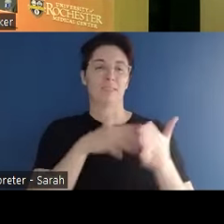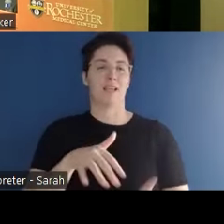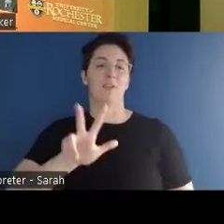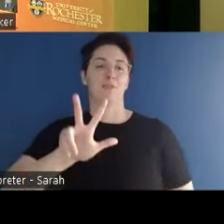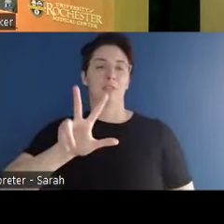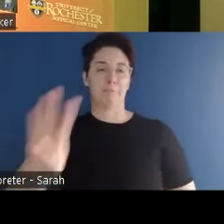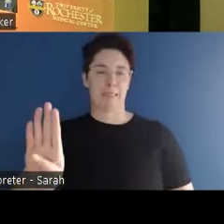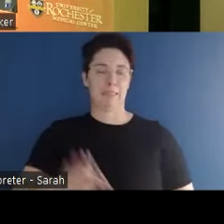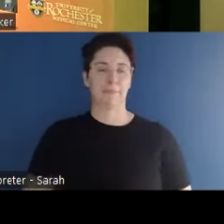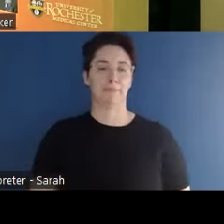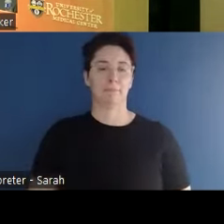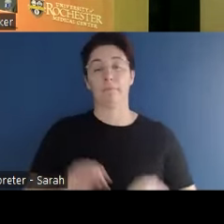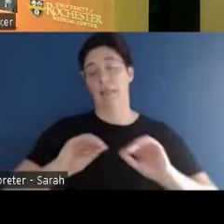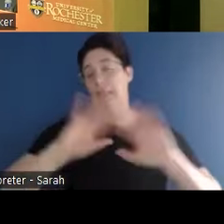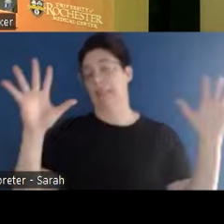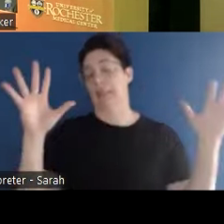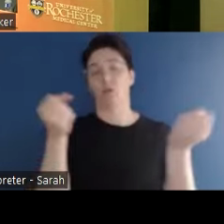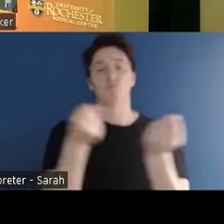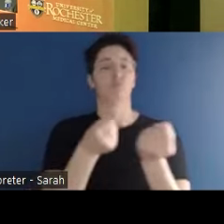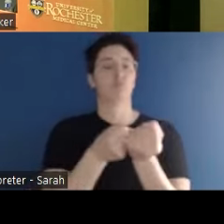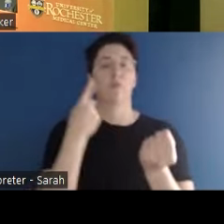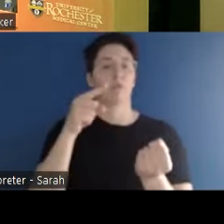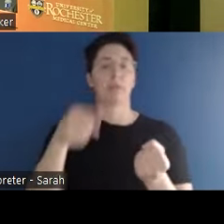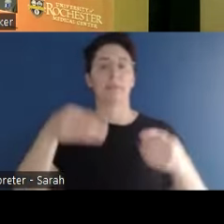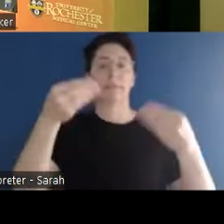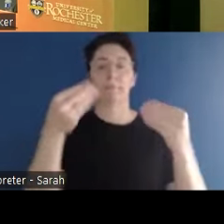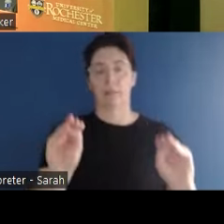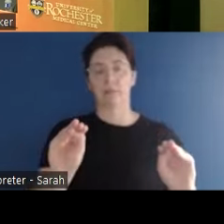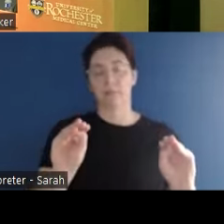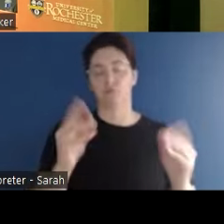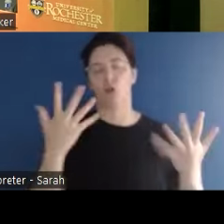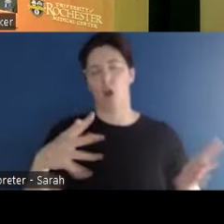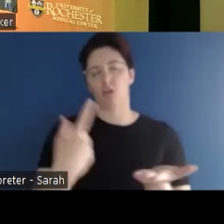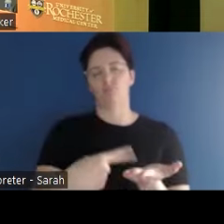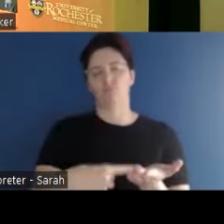clear support for using these methods like I discussed this is important because this was the